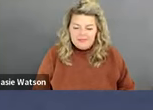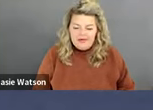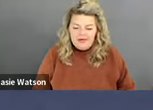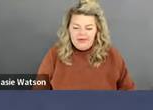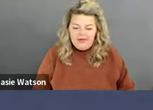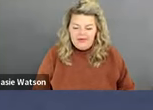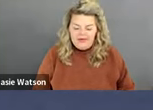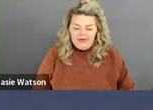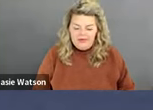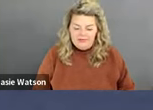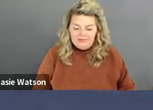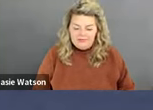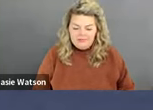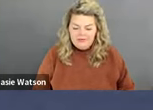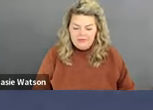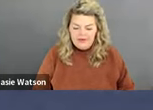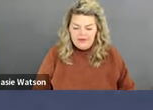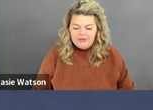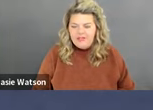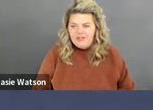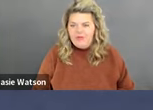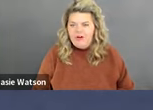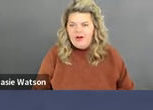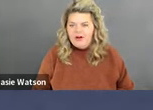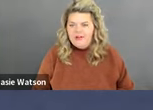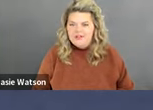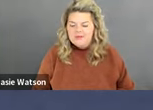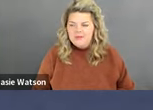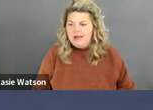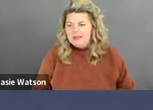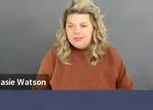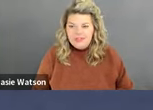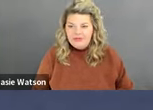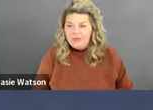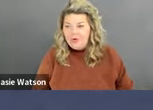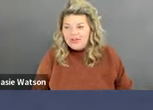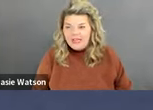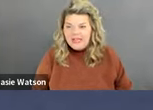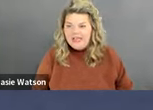it's been a great journey so far. I just moved back to Michigan from Oregon,